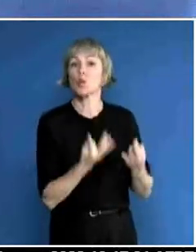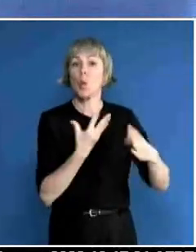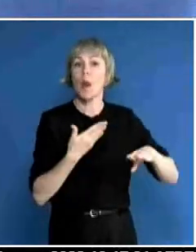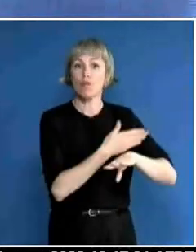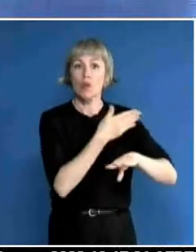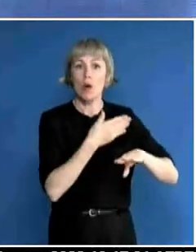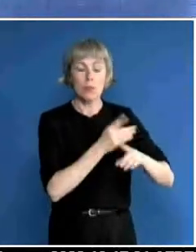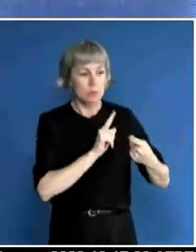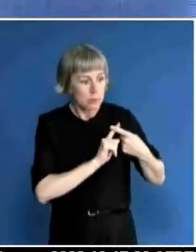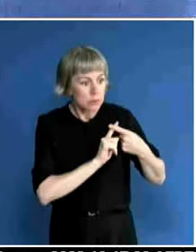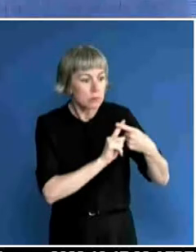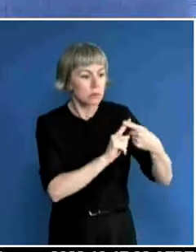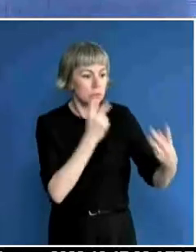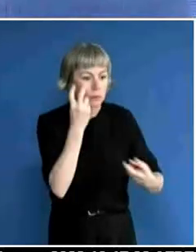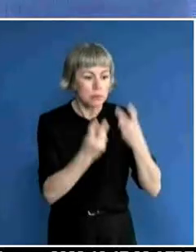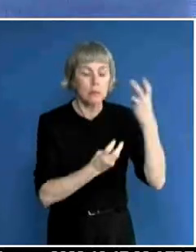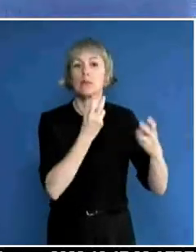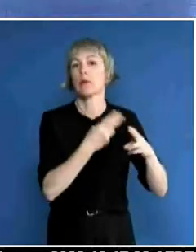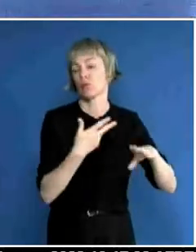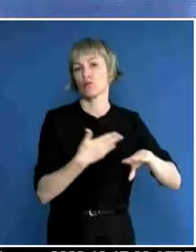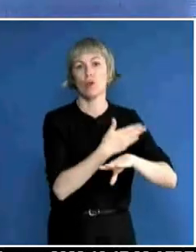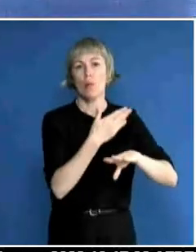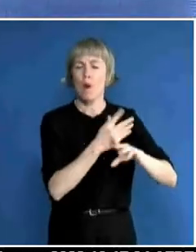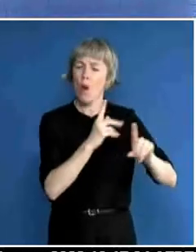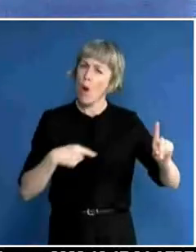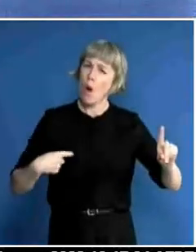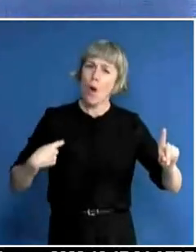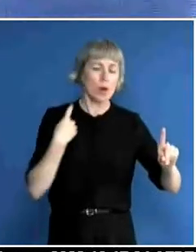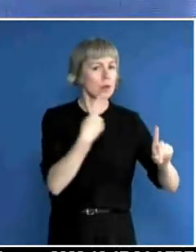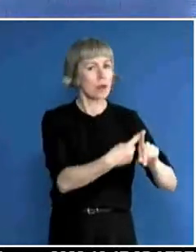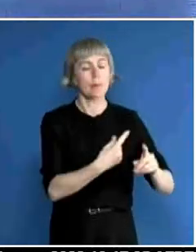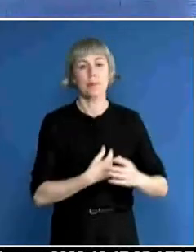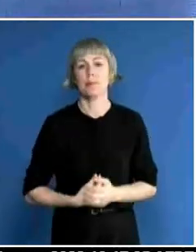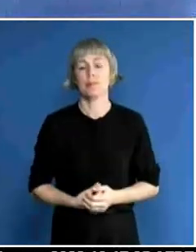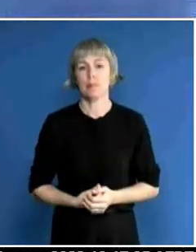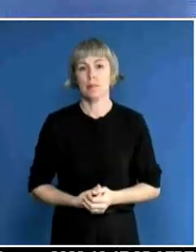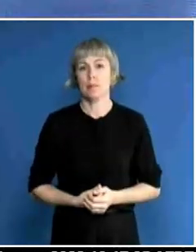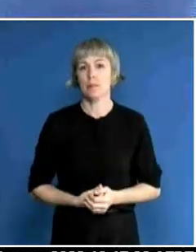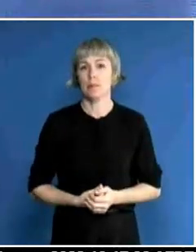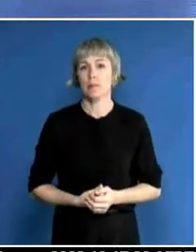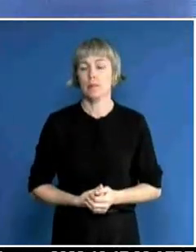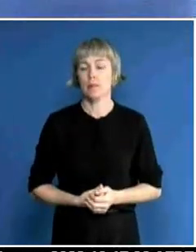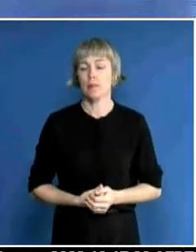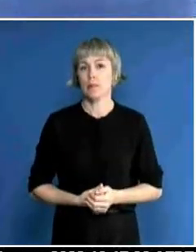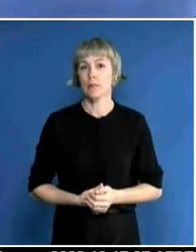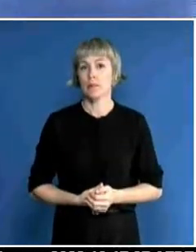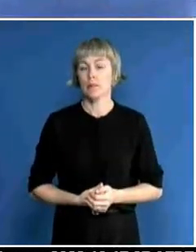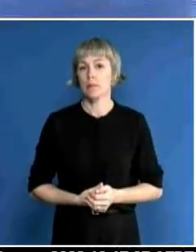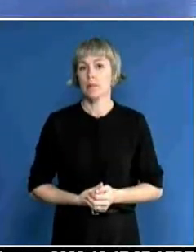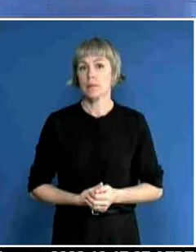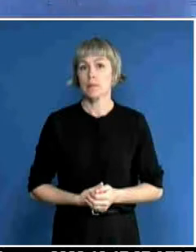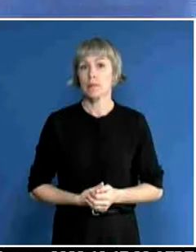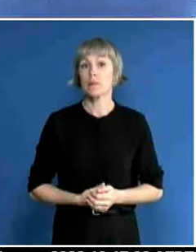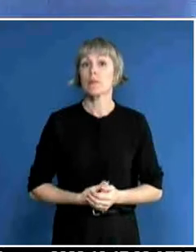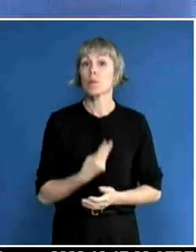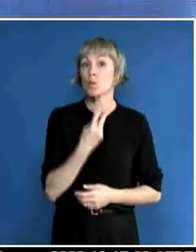Public hearing 9 in 2020 was led by people with disability who shared their experiences